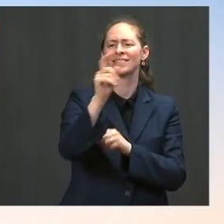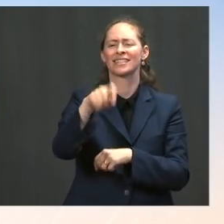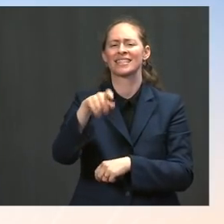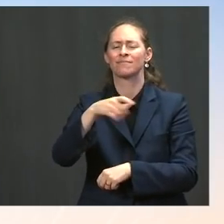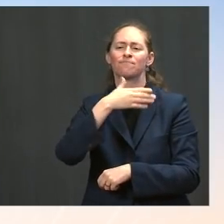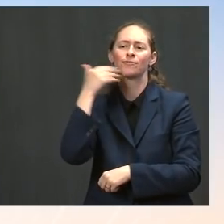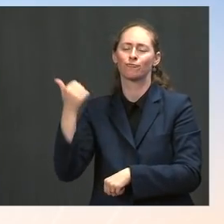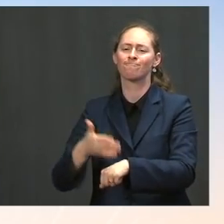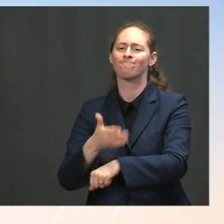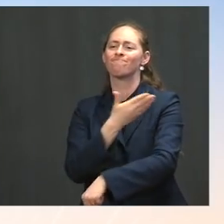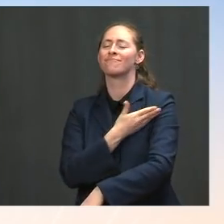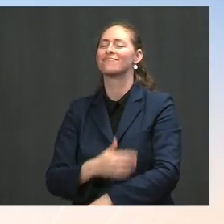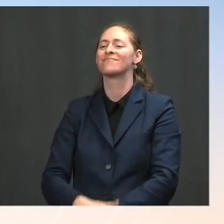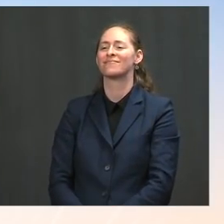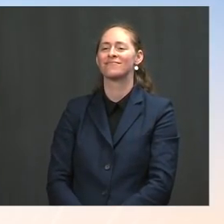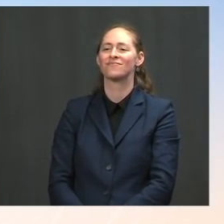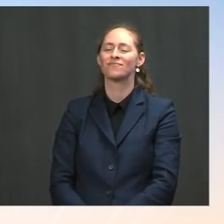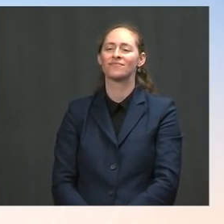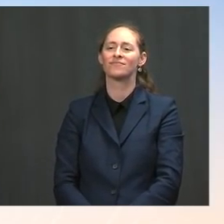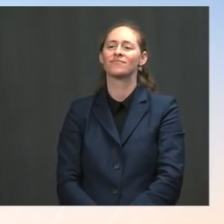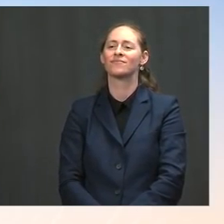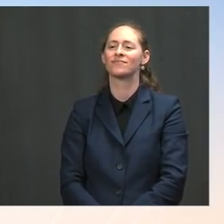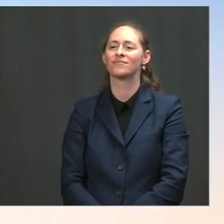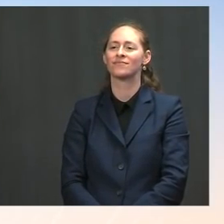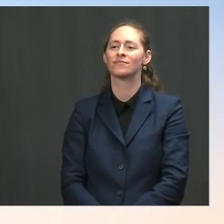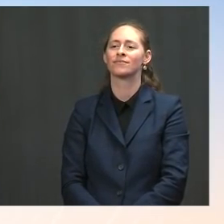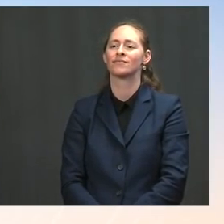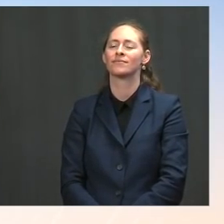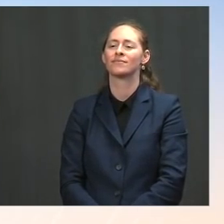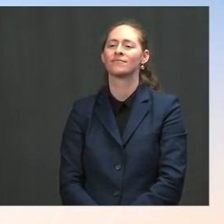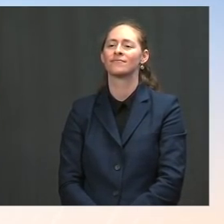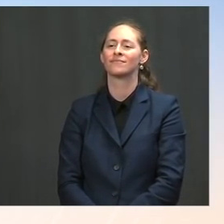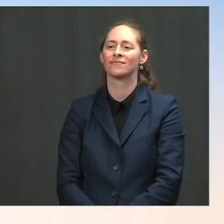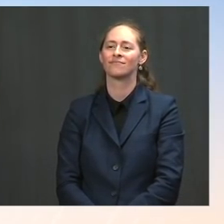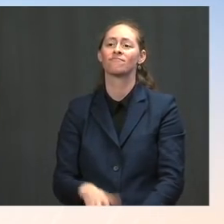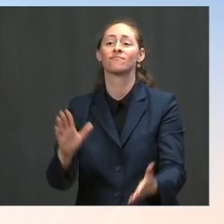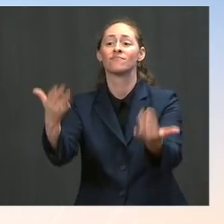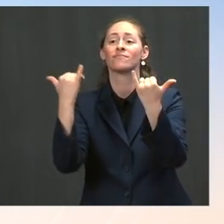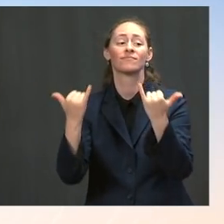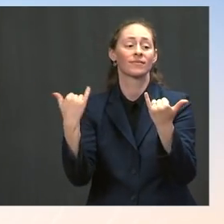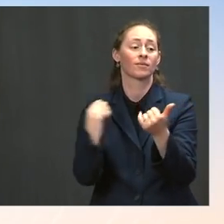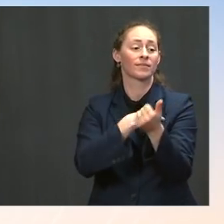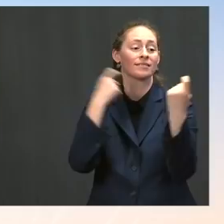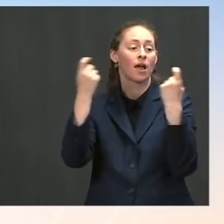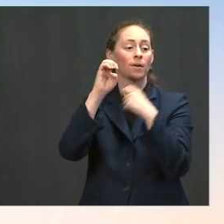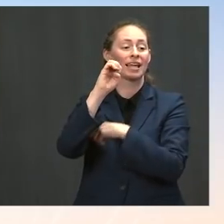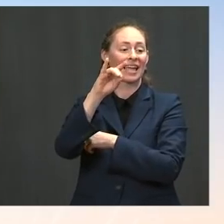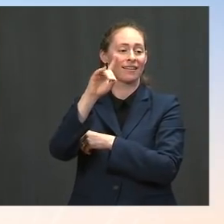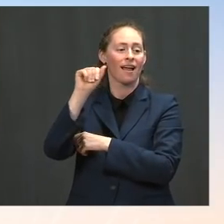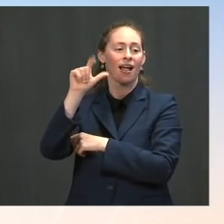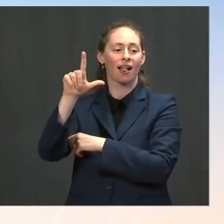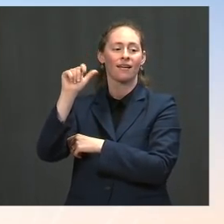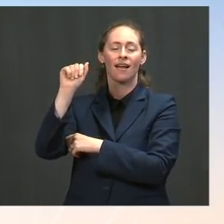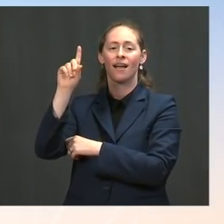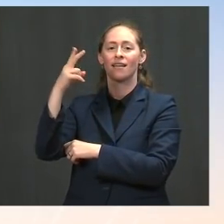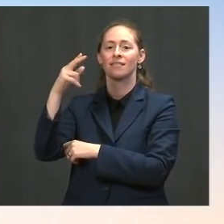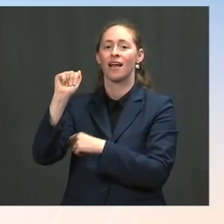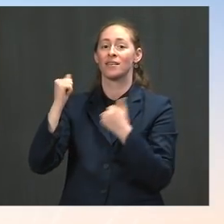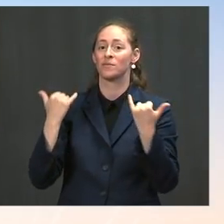and celebrating Eid a safe and wonderful holiday. As many know, the Eid and Hajj rituals are a reminder of the importance of providing